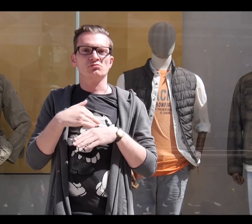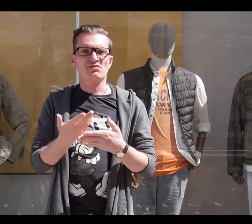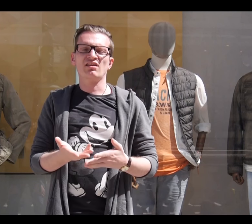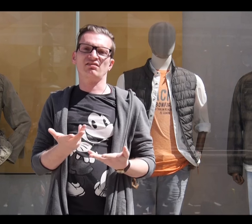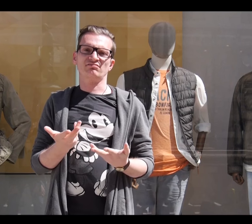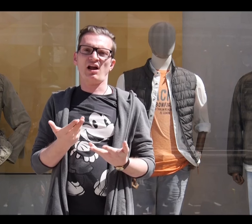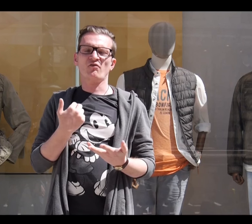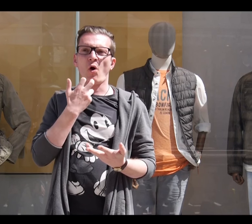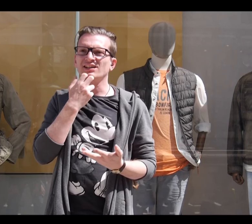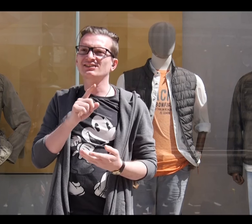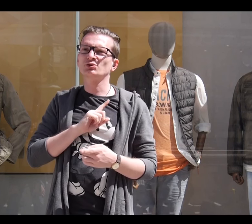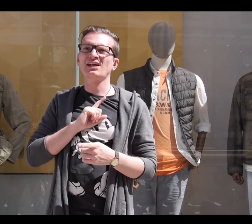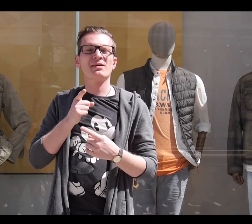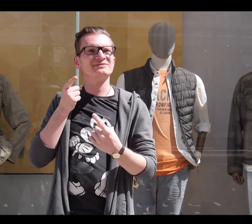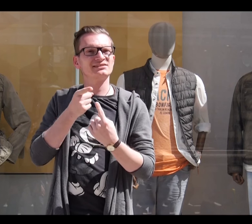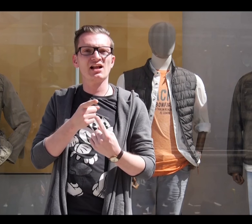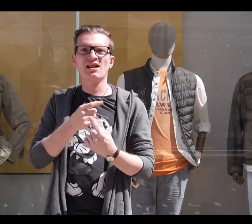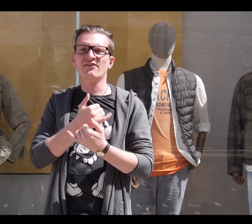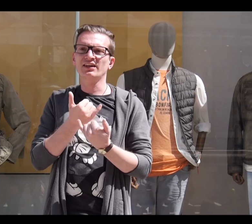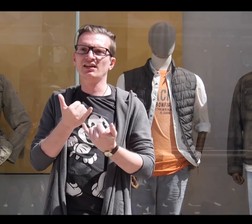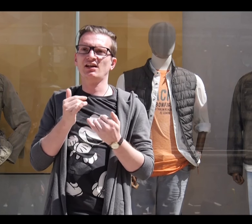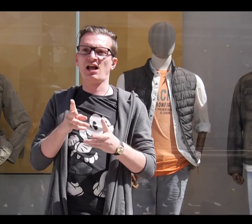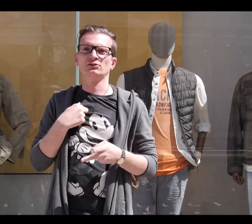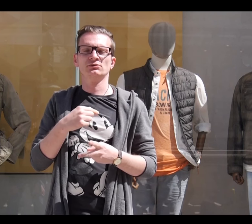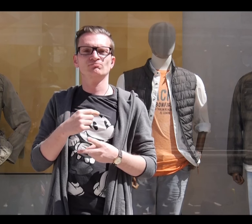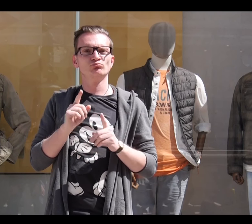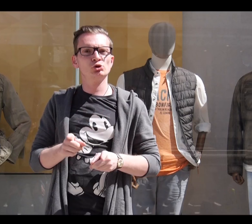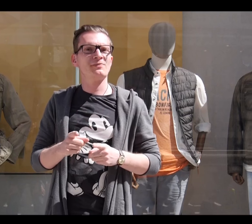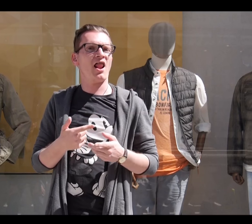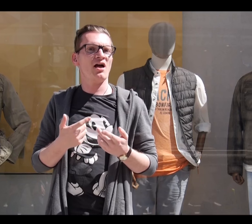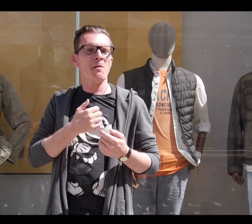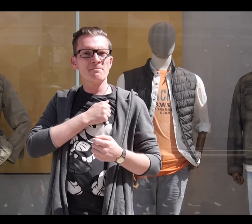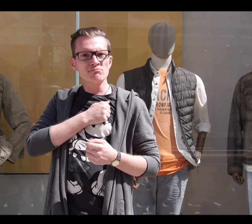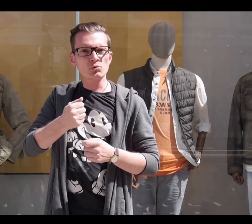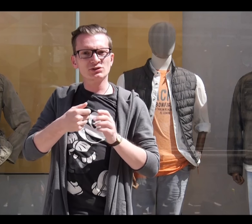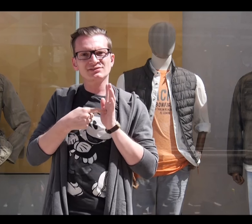I thought hard about how to be more courageous in communicating with hearing people